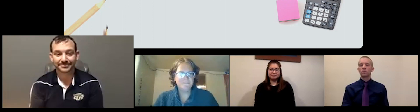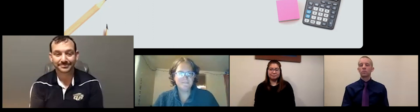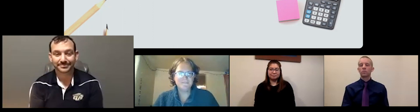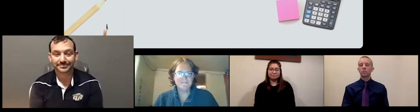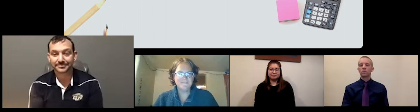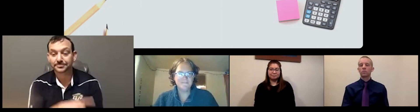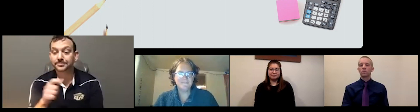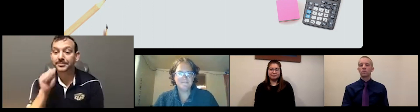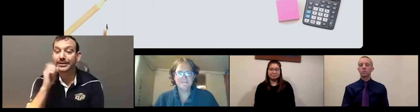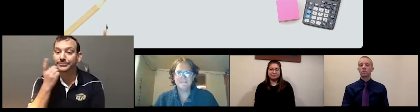Andrew?